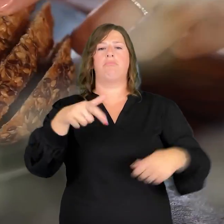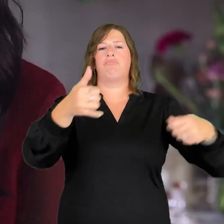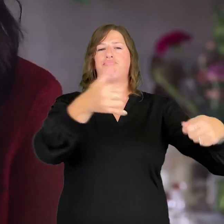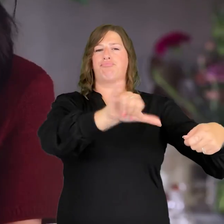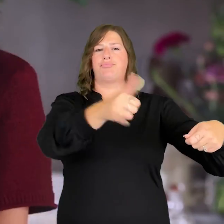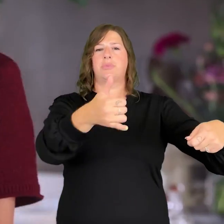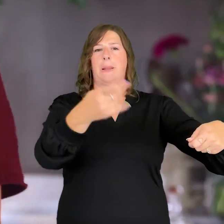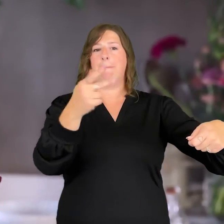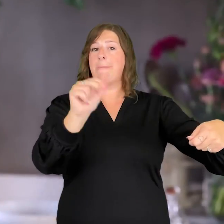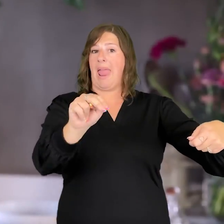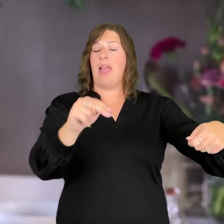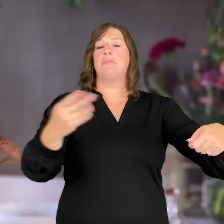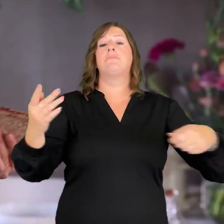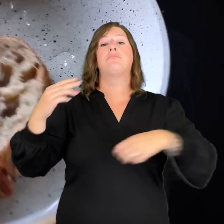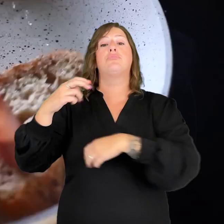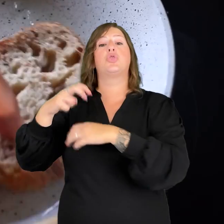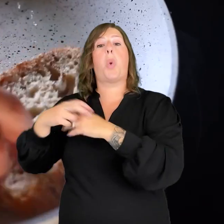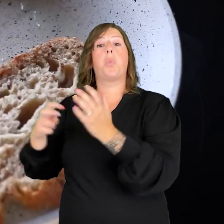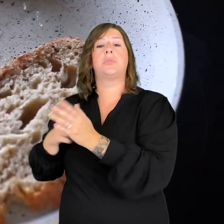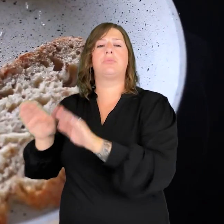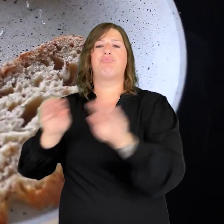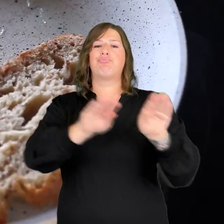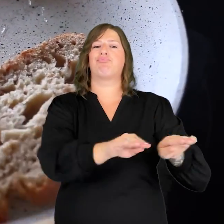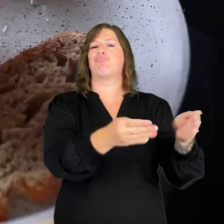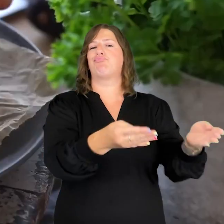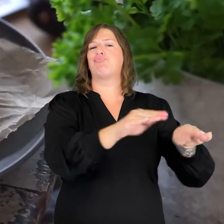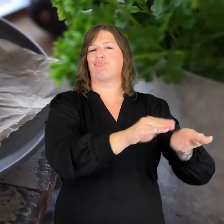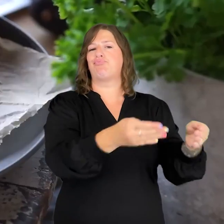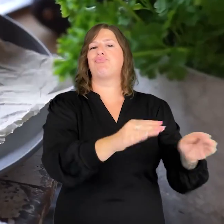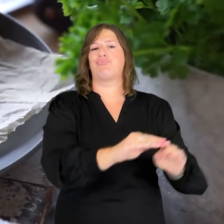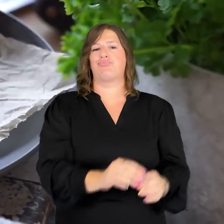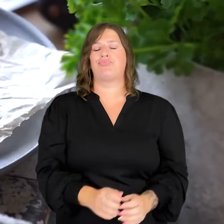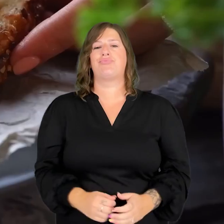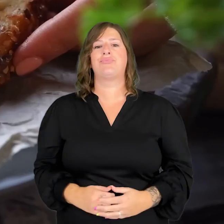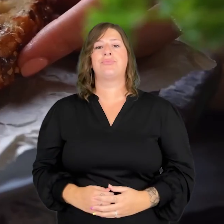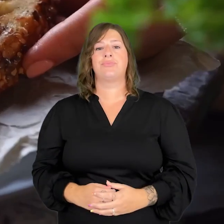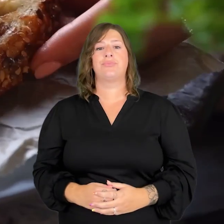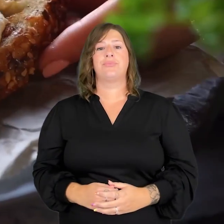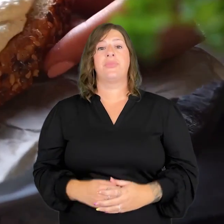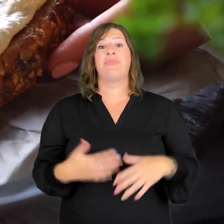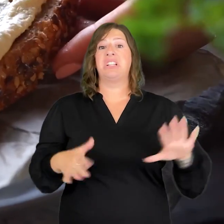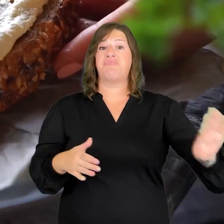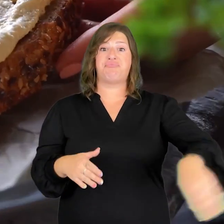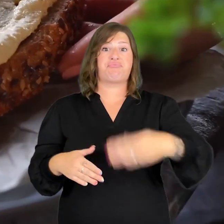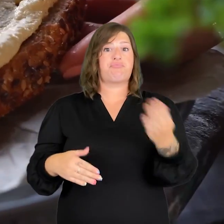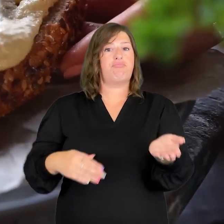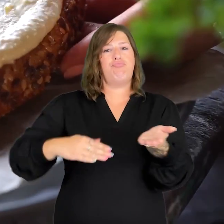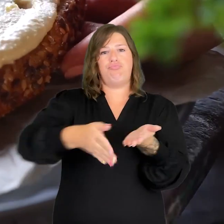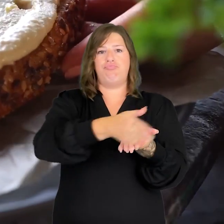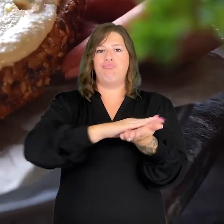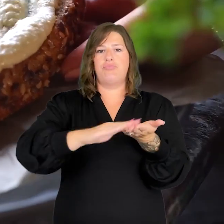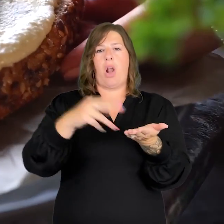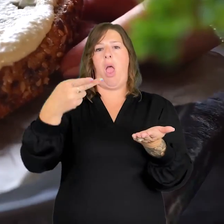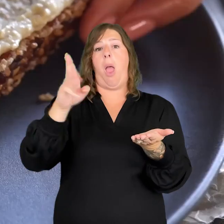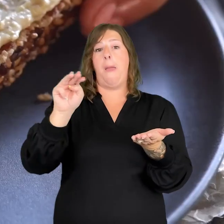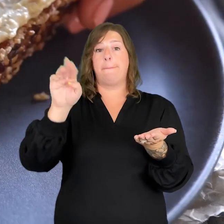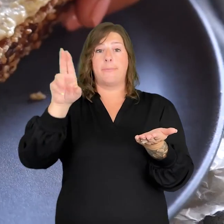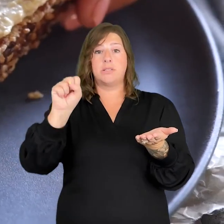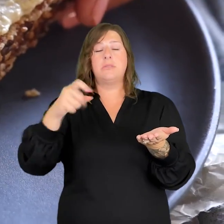Then we're just going to grab our bread and toast it up. Then we can layer on some store bought hummus and pesto.